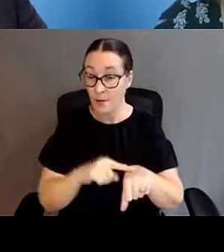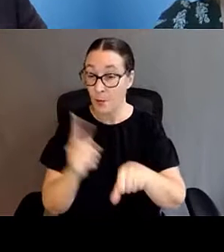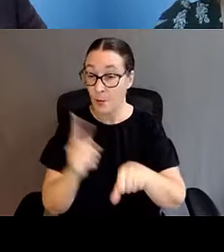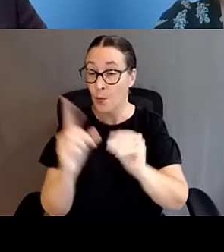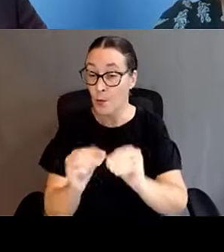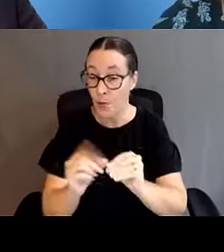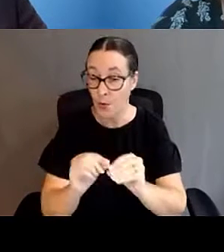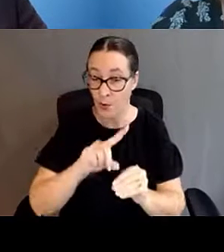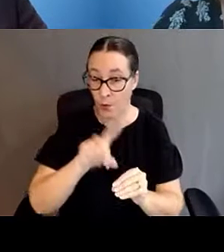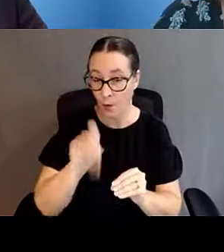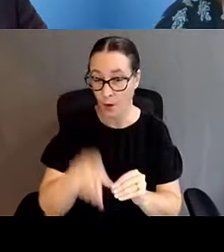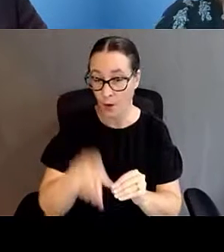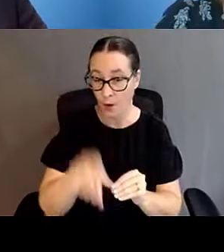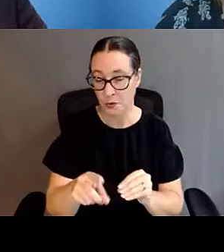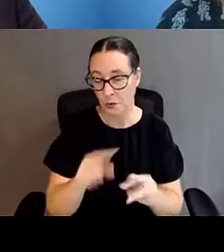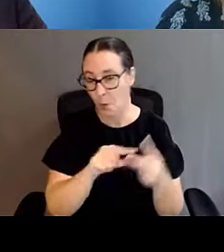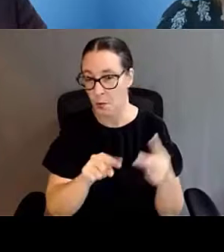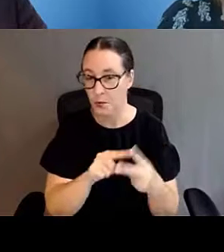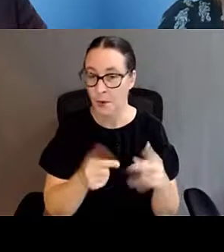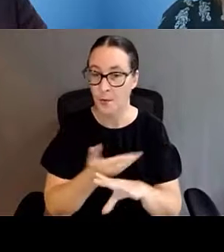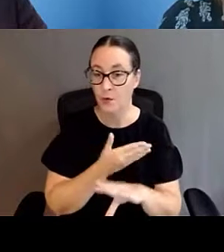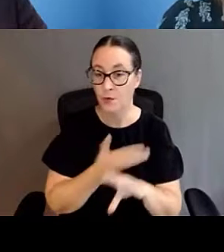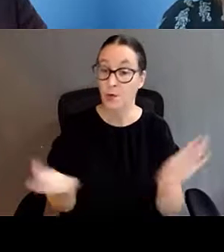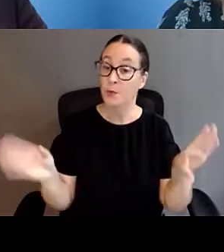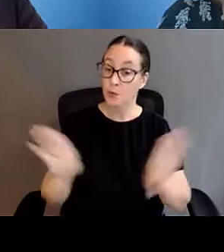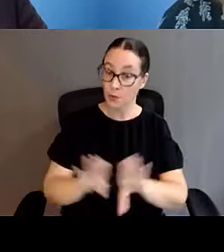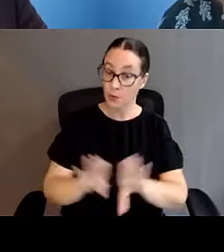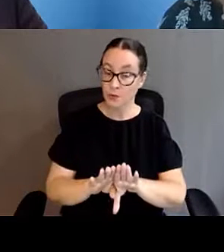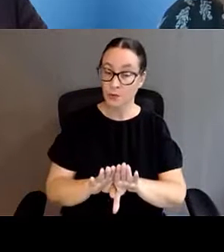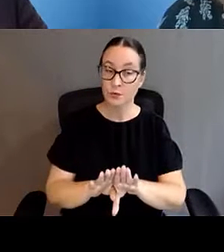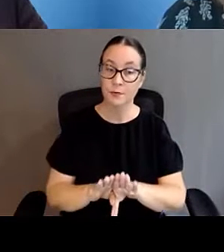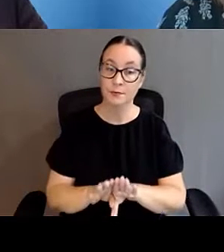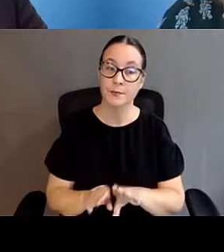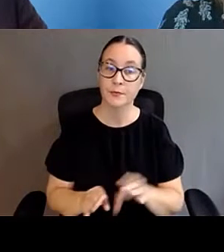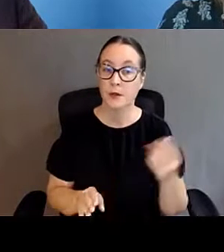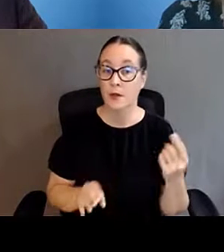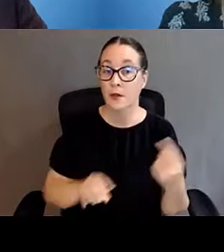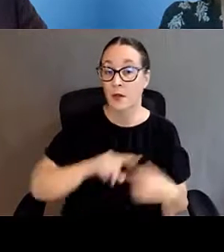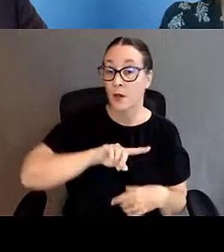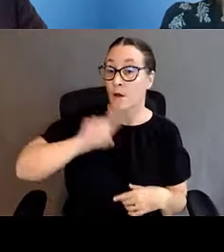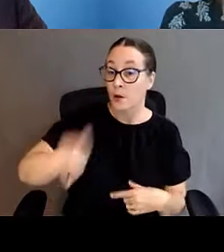or a couple more questions before we wrap up. So there's a question about sharing data